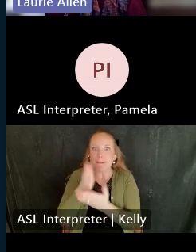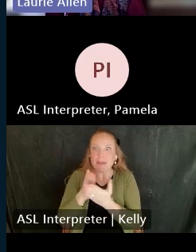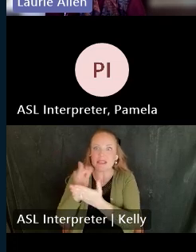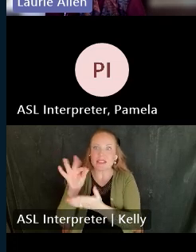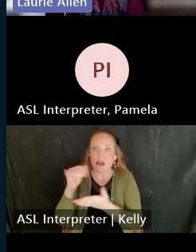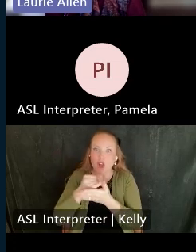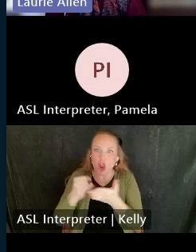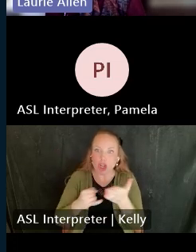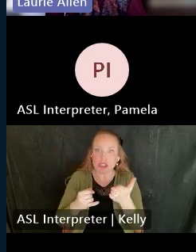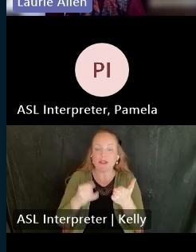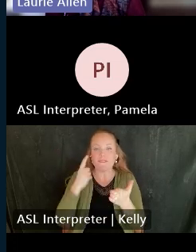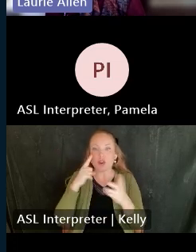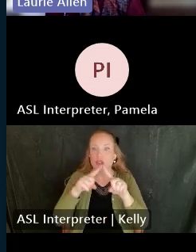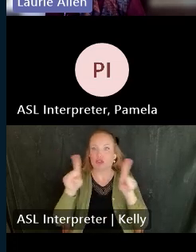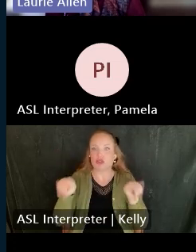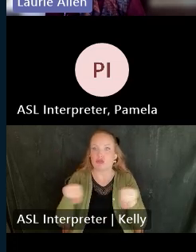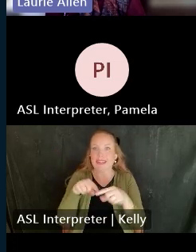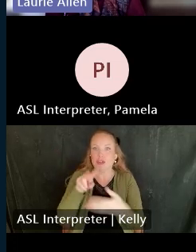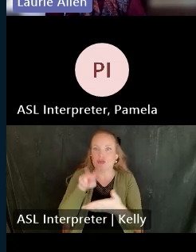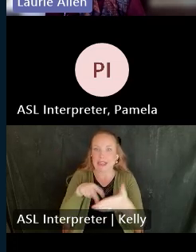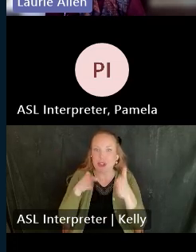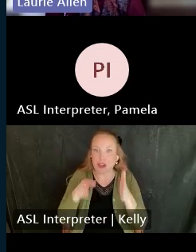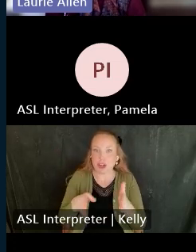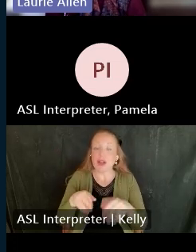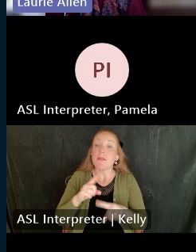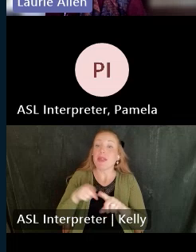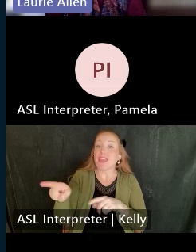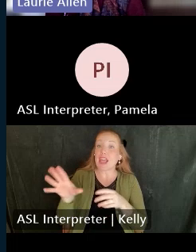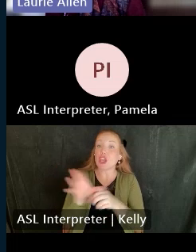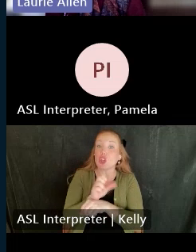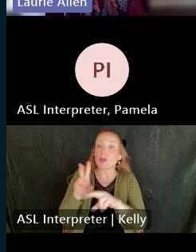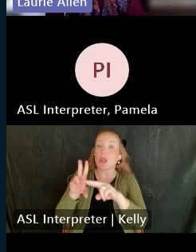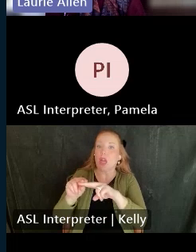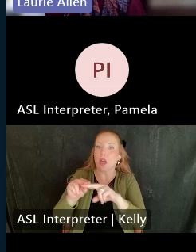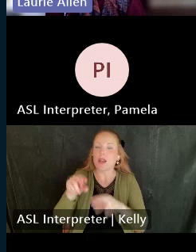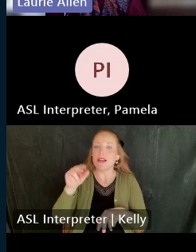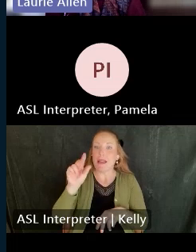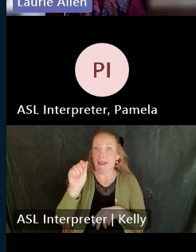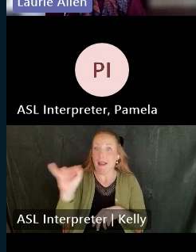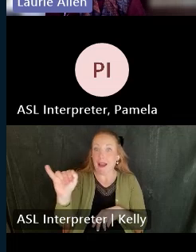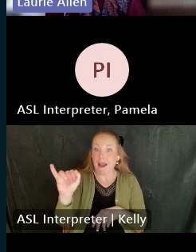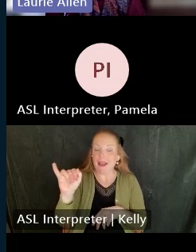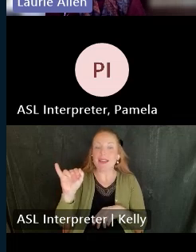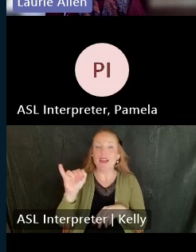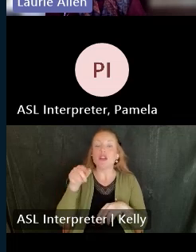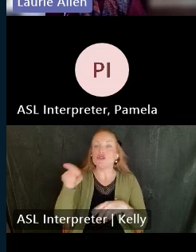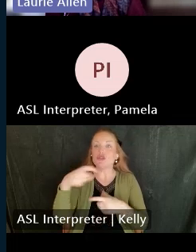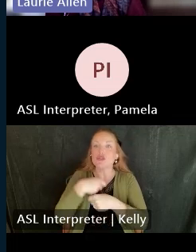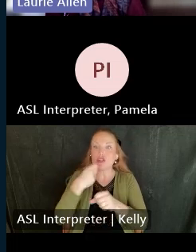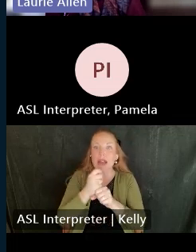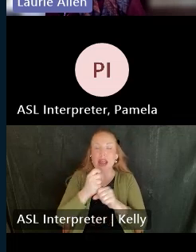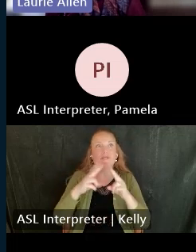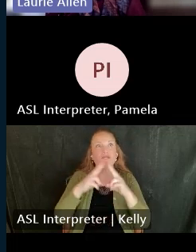But they've leveraged generative AI computer vision to create these rich, incredibly rich descriptions of these images.